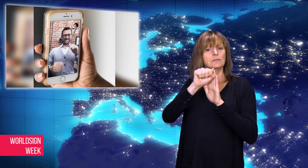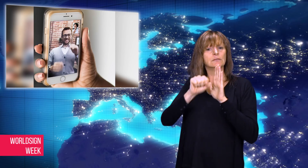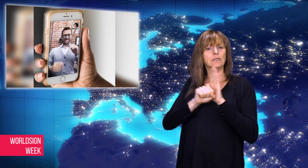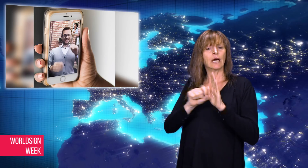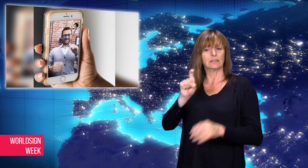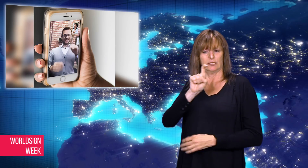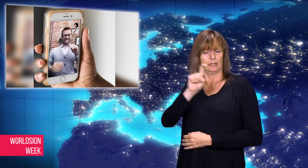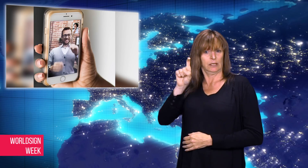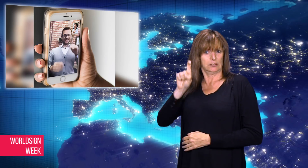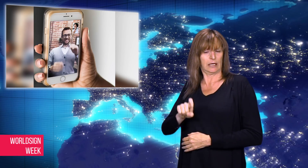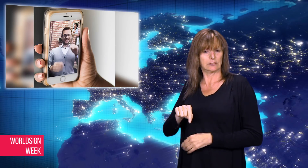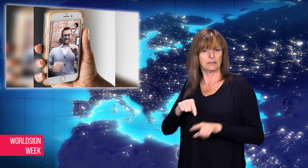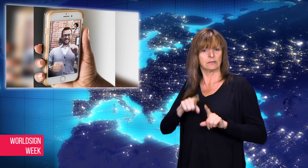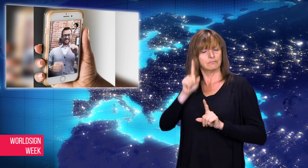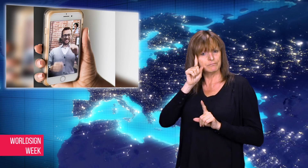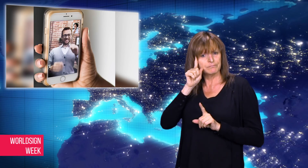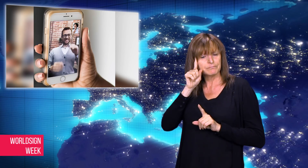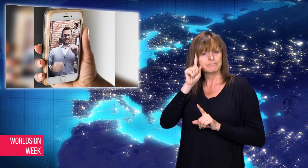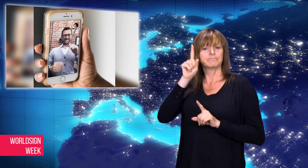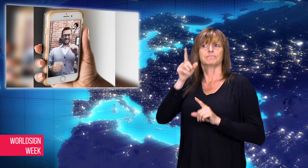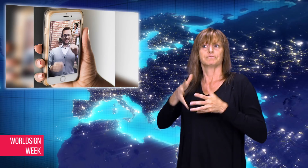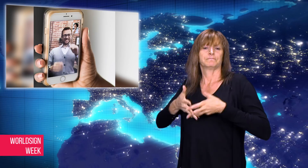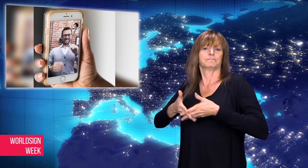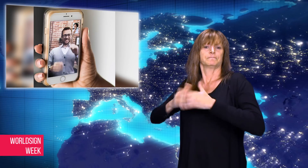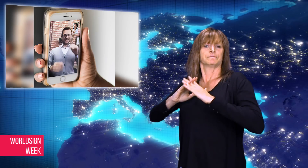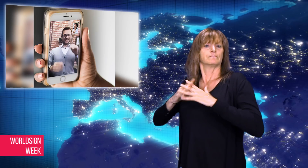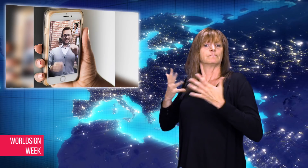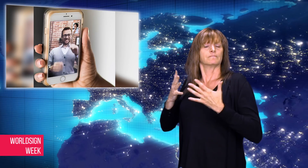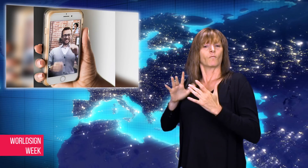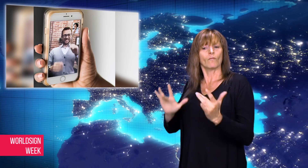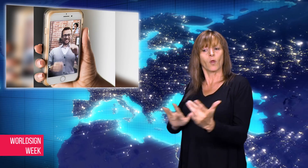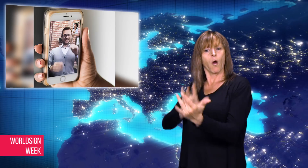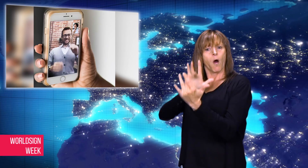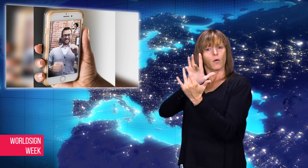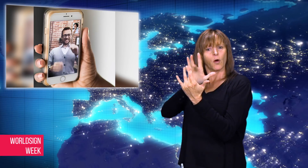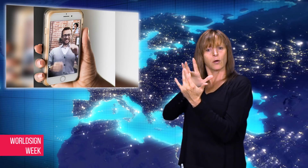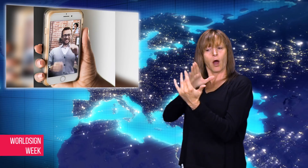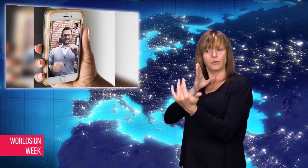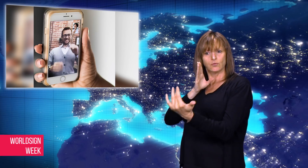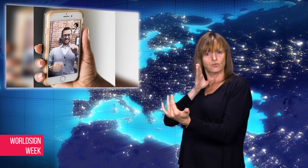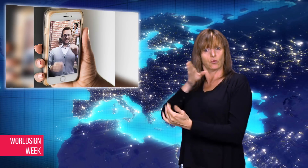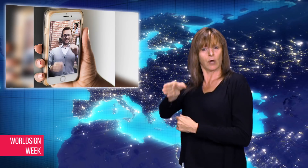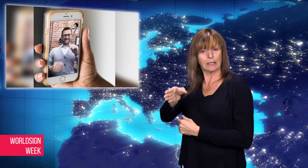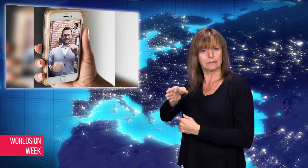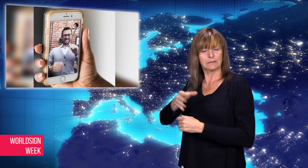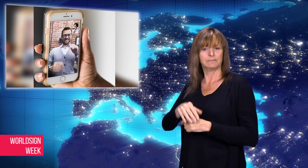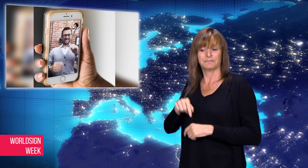that helps businesses provide